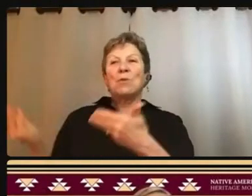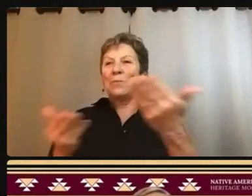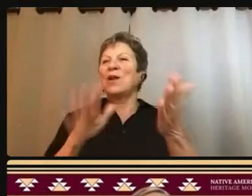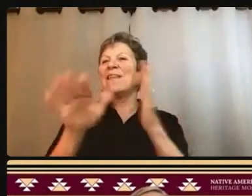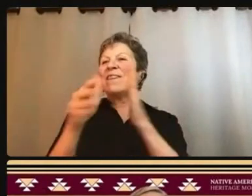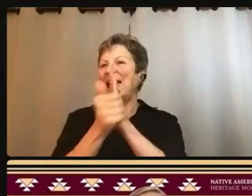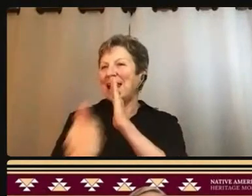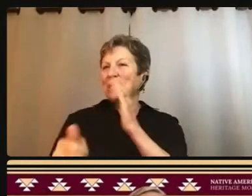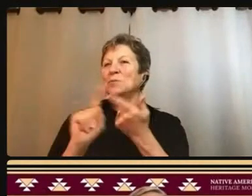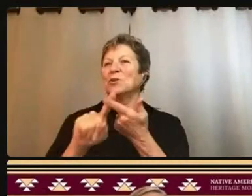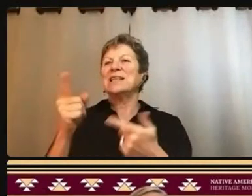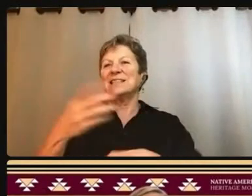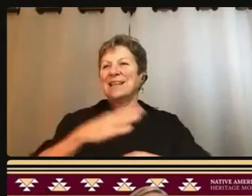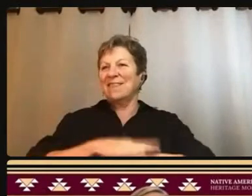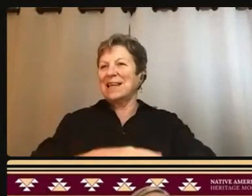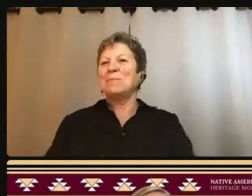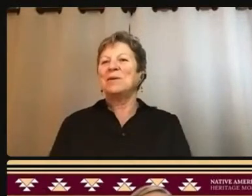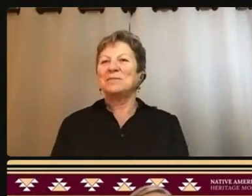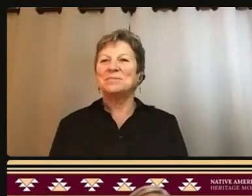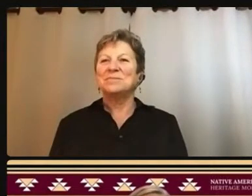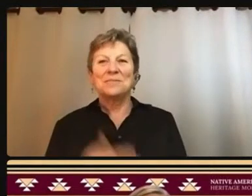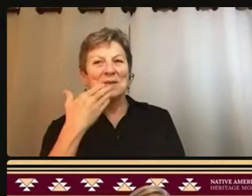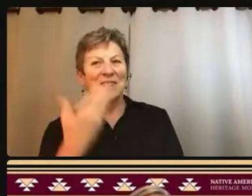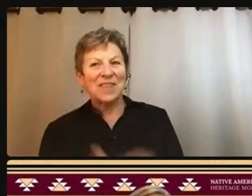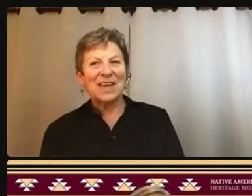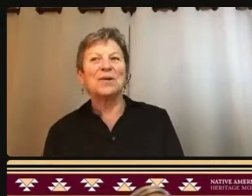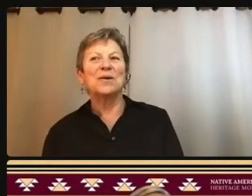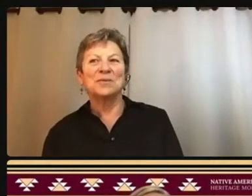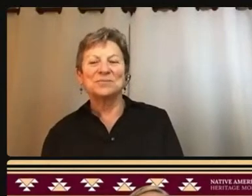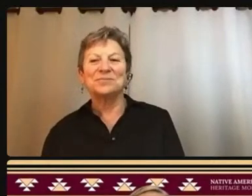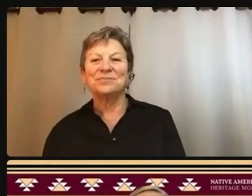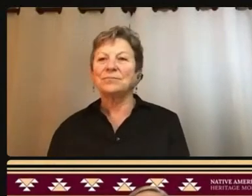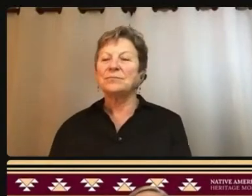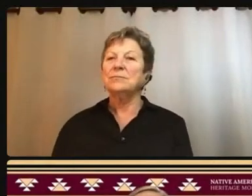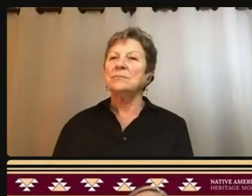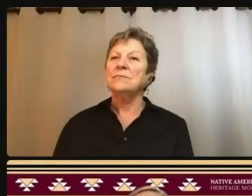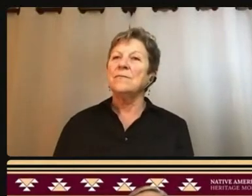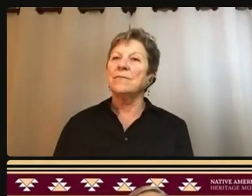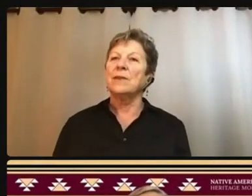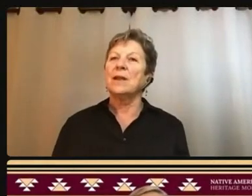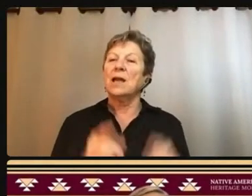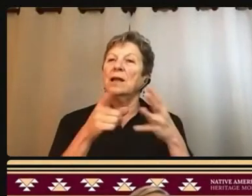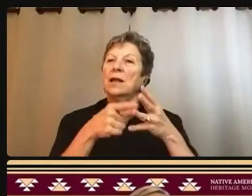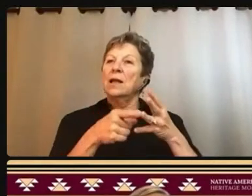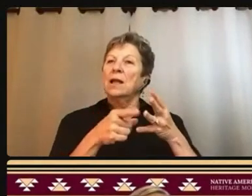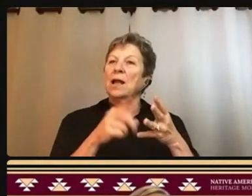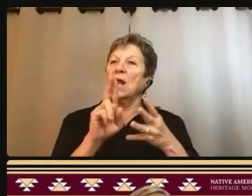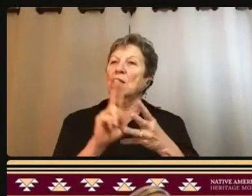WHAT'S GOING ON IN SCHOOLS ALL THE TIME.